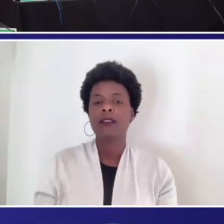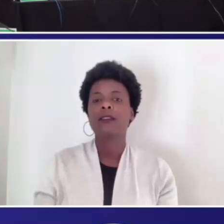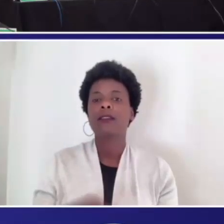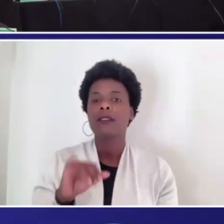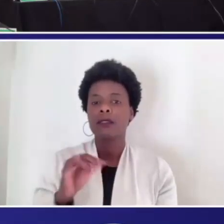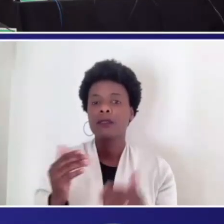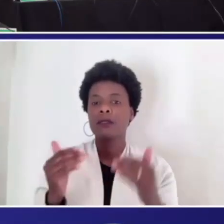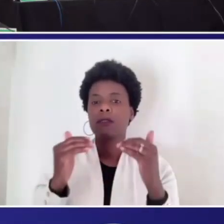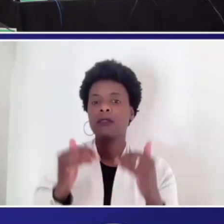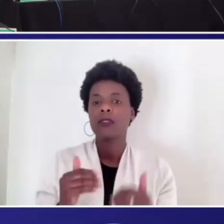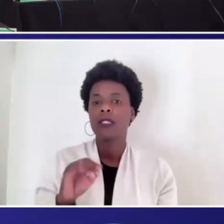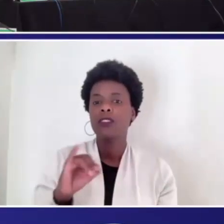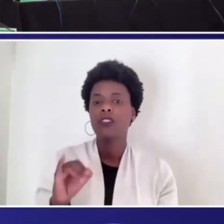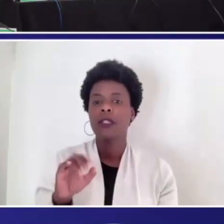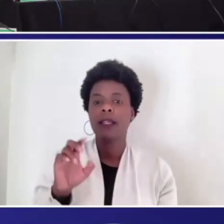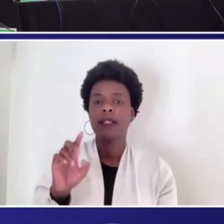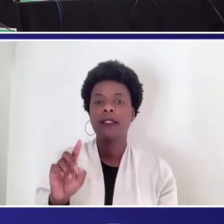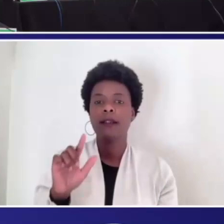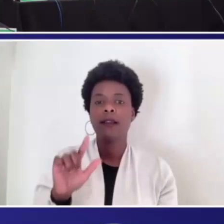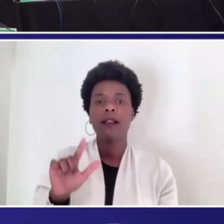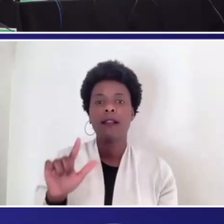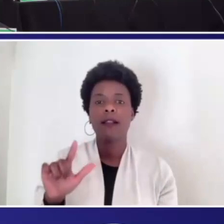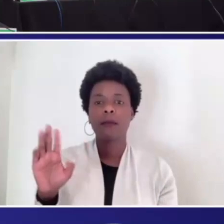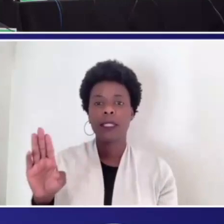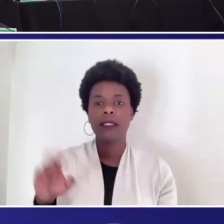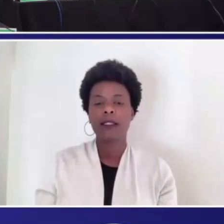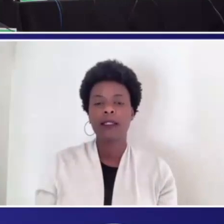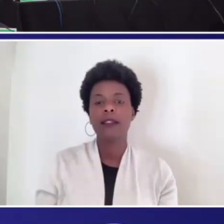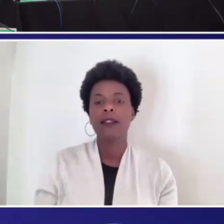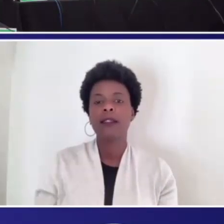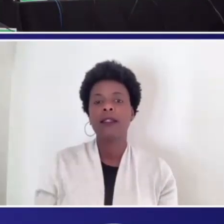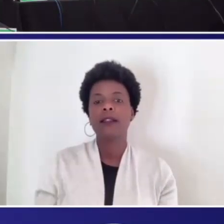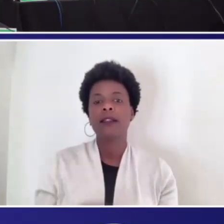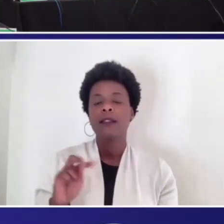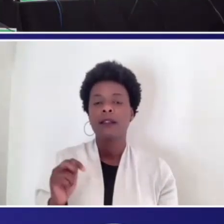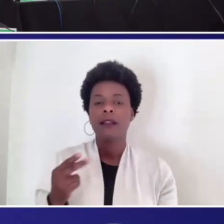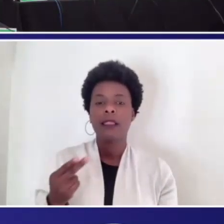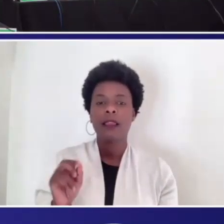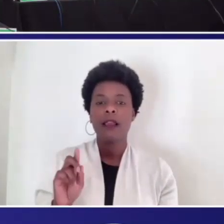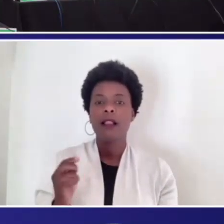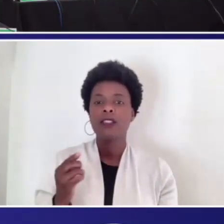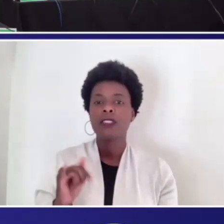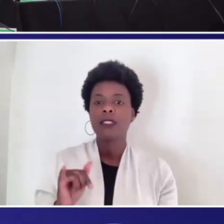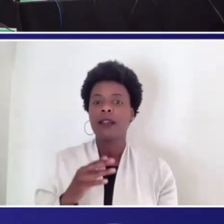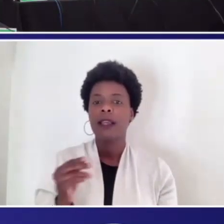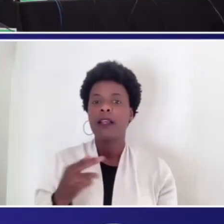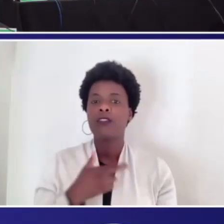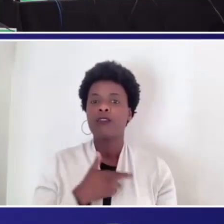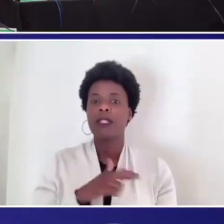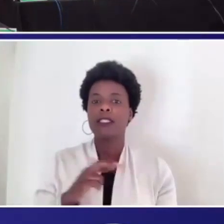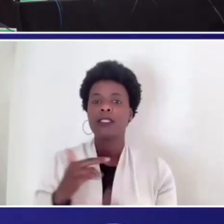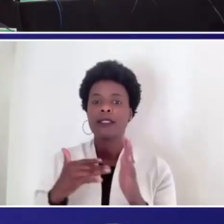L.L.B., and theology and religious vocations which are master's in divinity